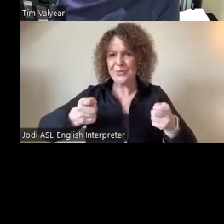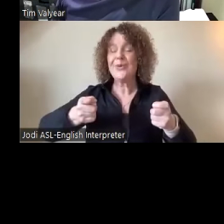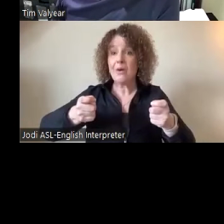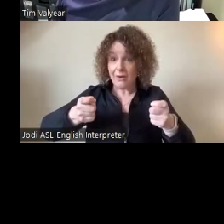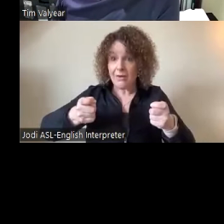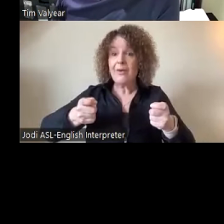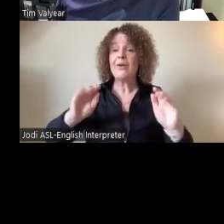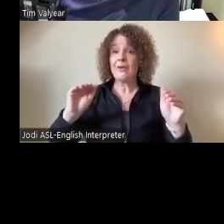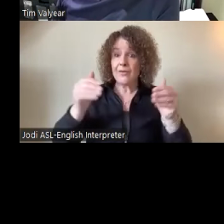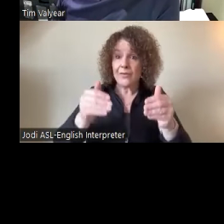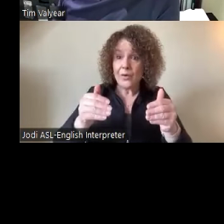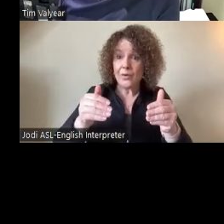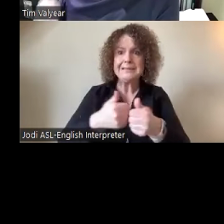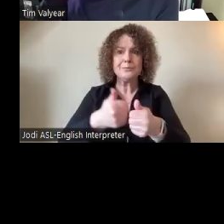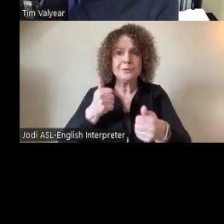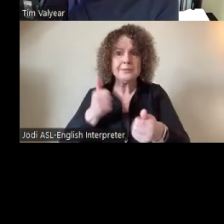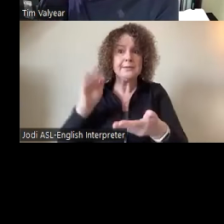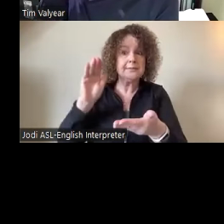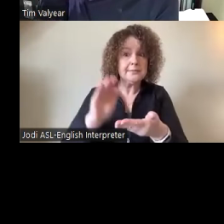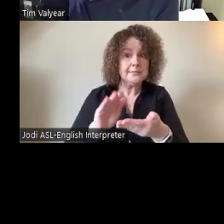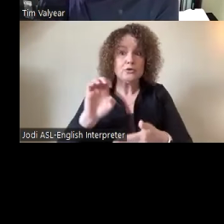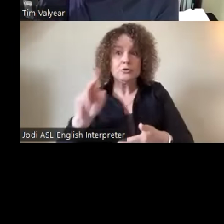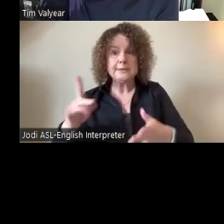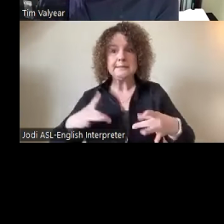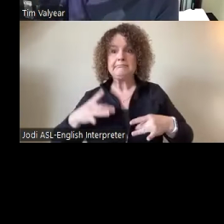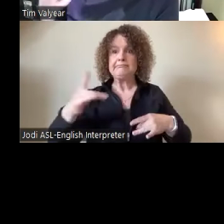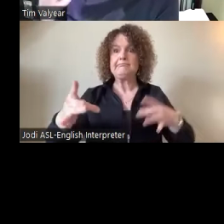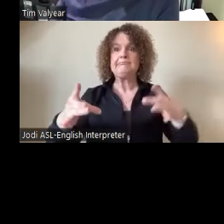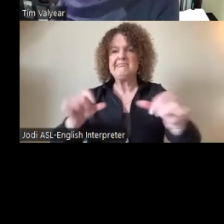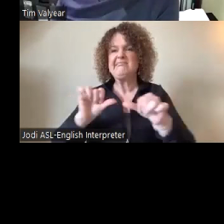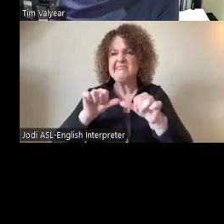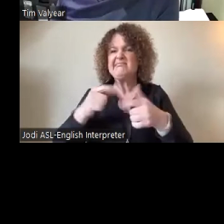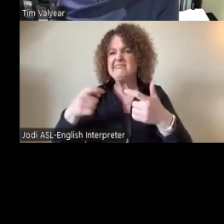about exactly one year ago, actually, IPAC, infection